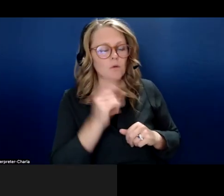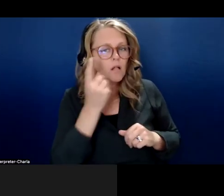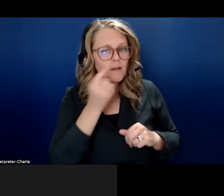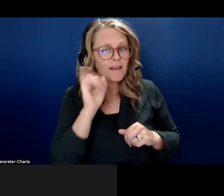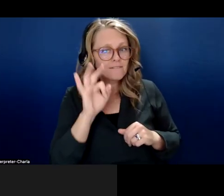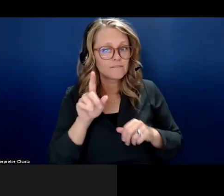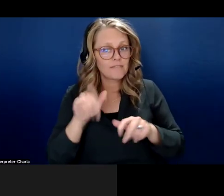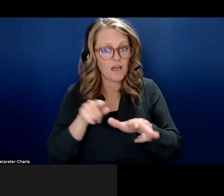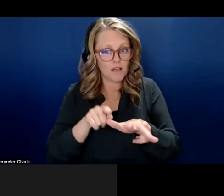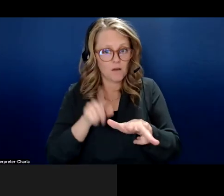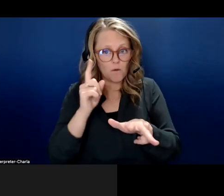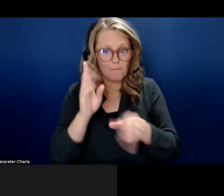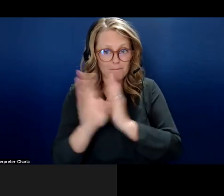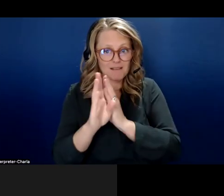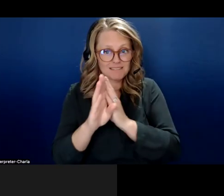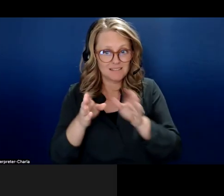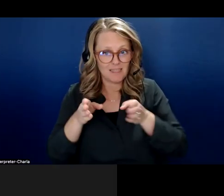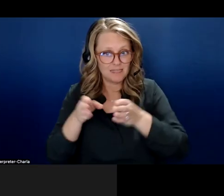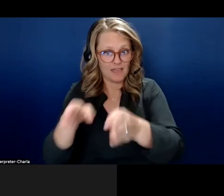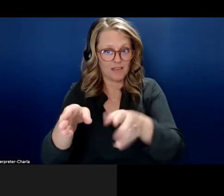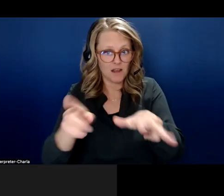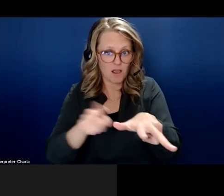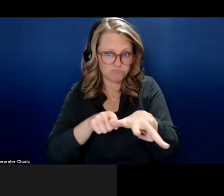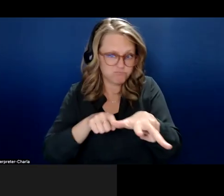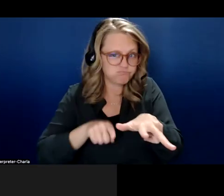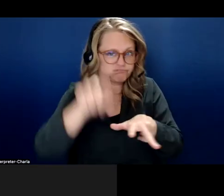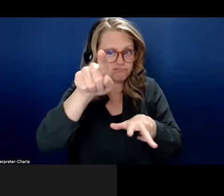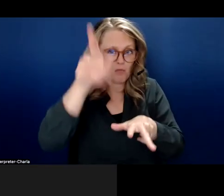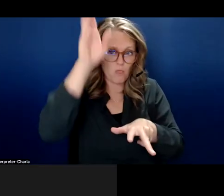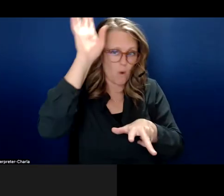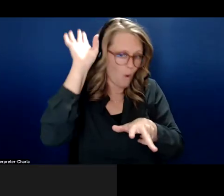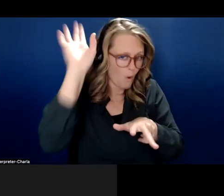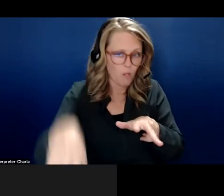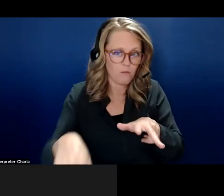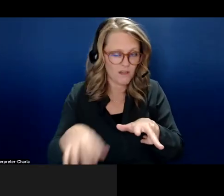along the entire corridor is warranted and would make us even, you know,